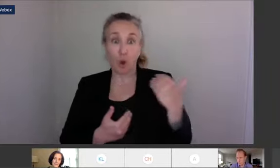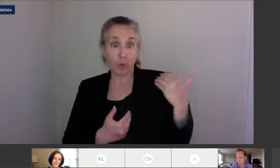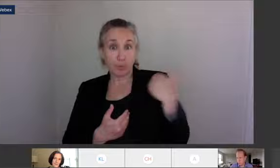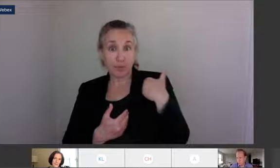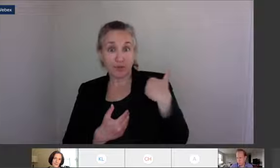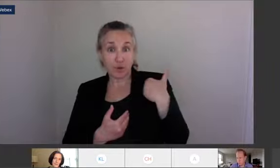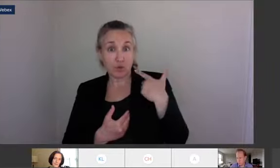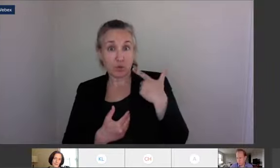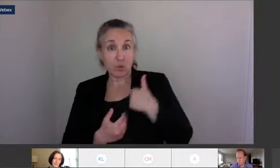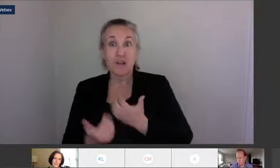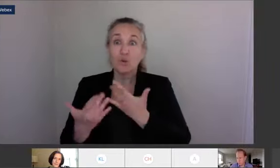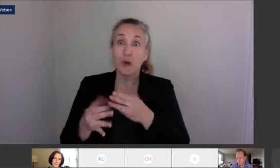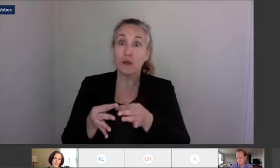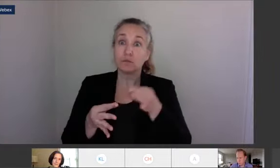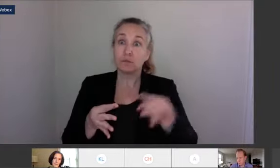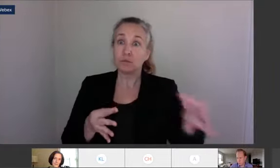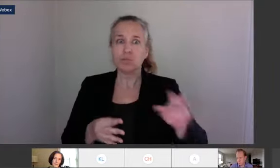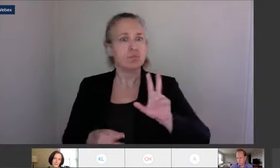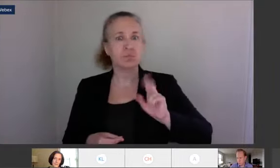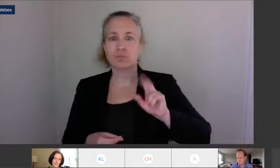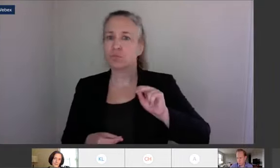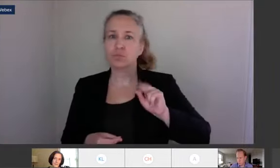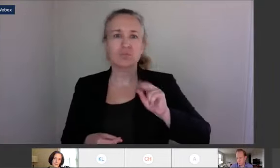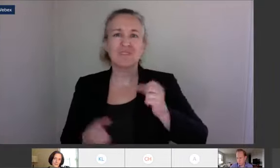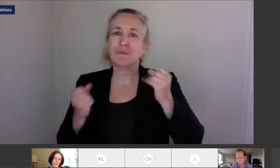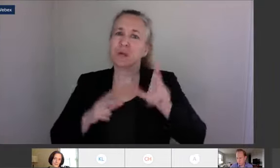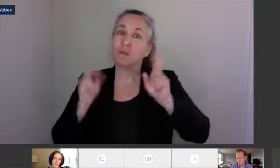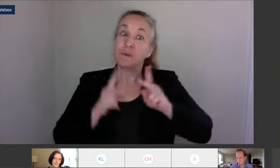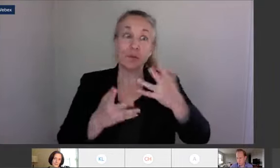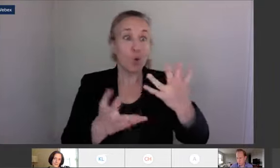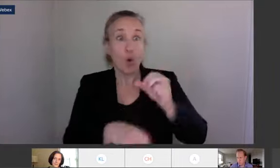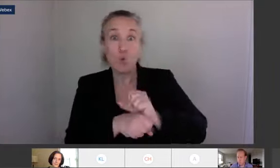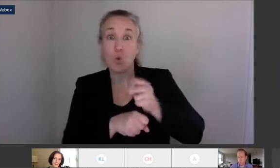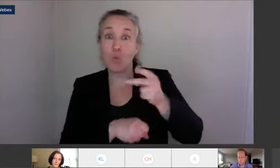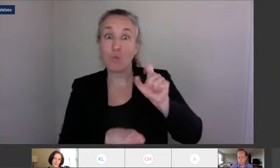had a lot of people who did not want to be poll workers because of the pandemic